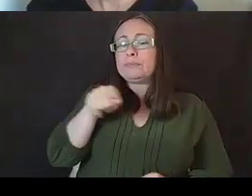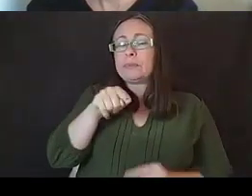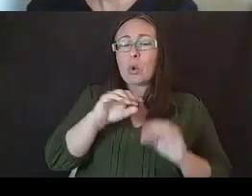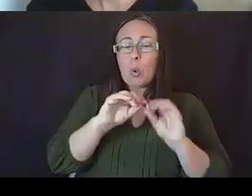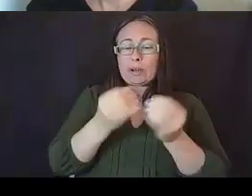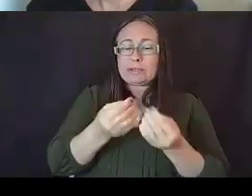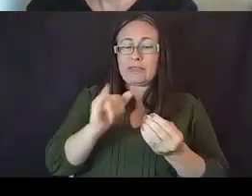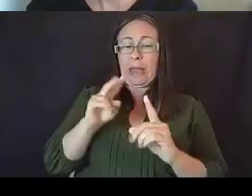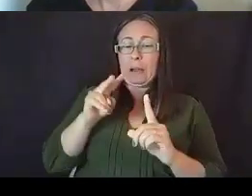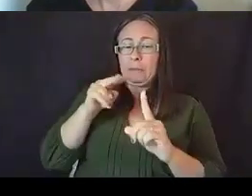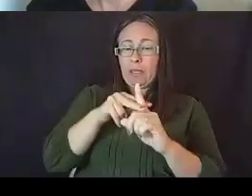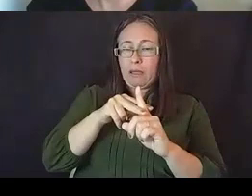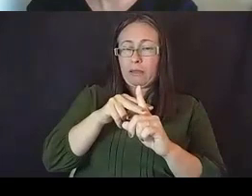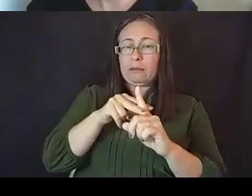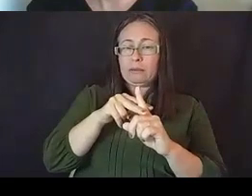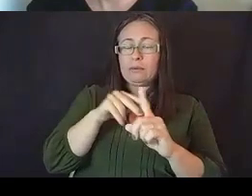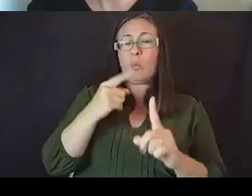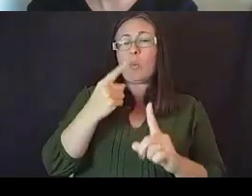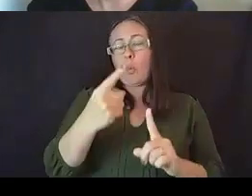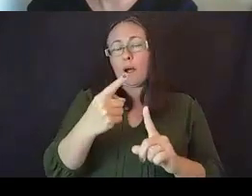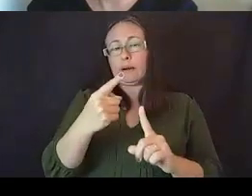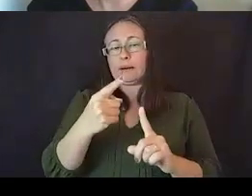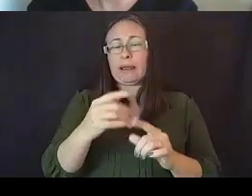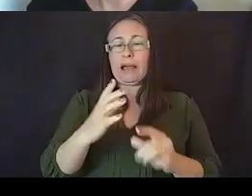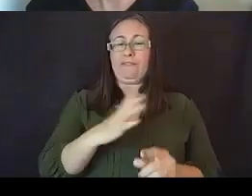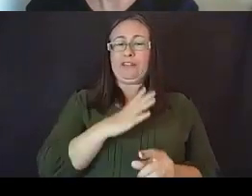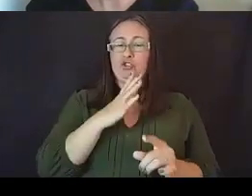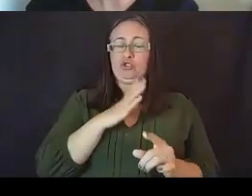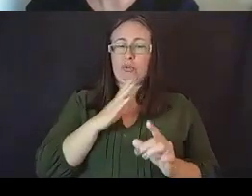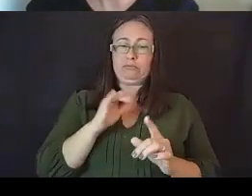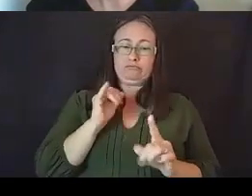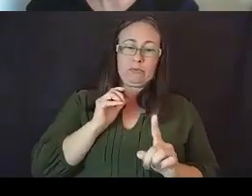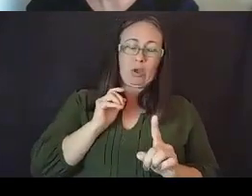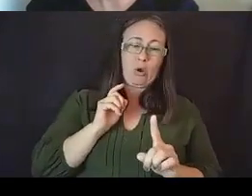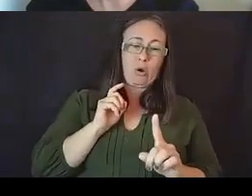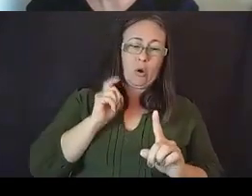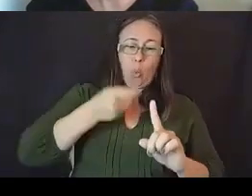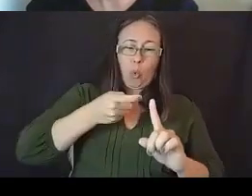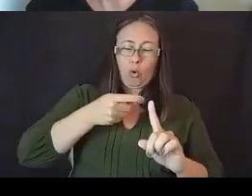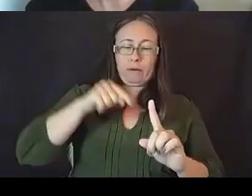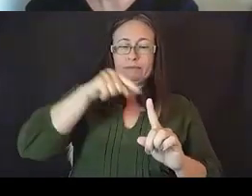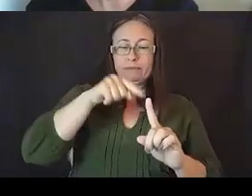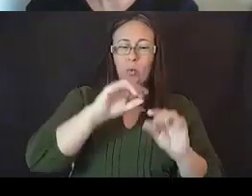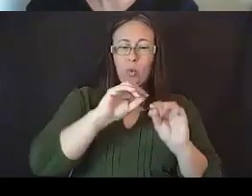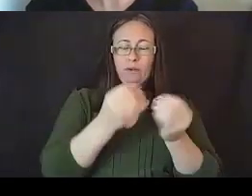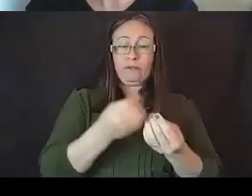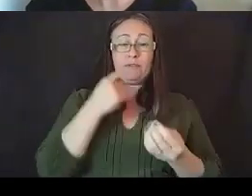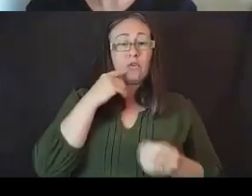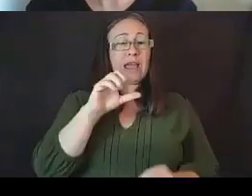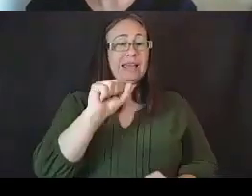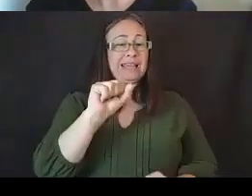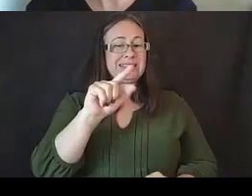there's one official awardee organization, and I do know for those STTRs they're often partnerships,